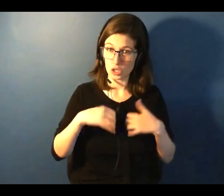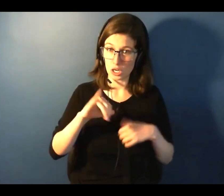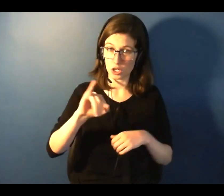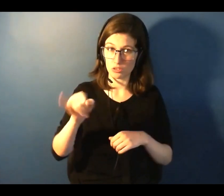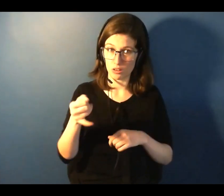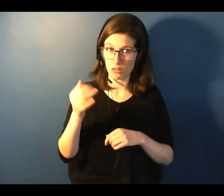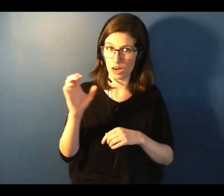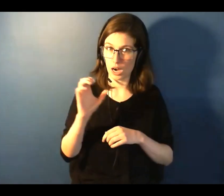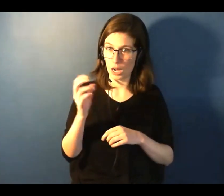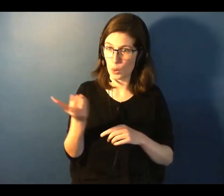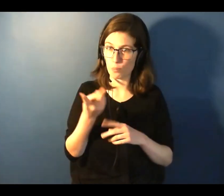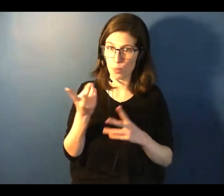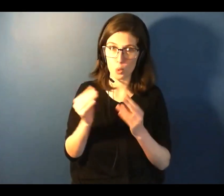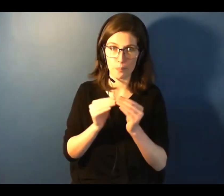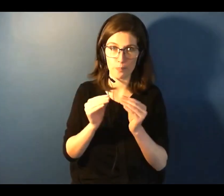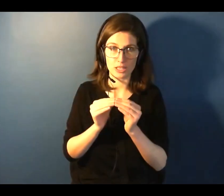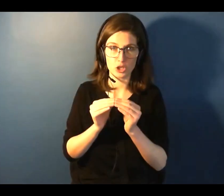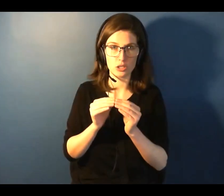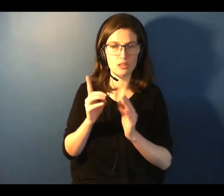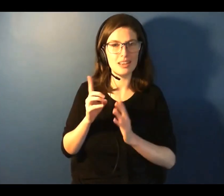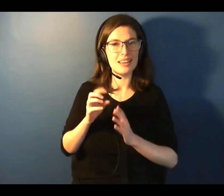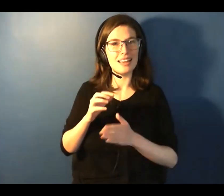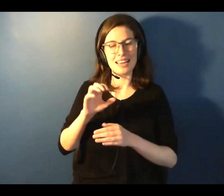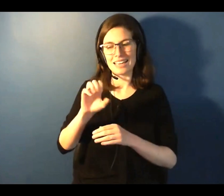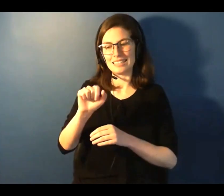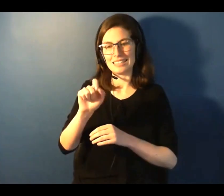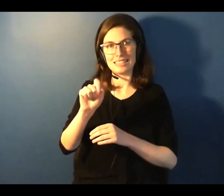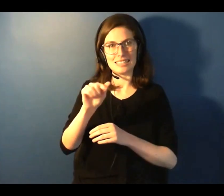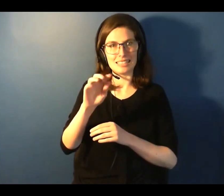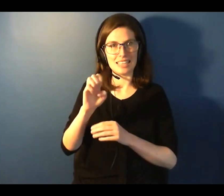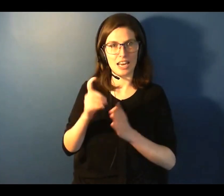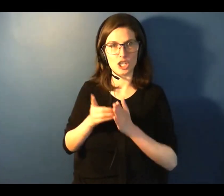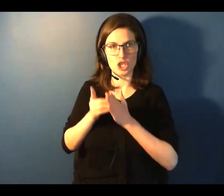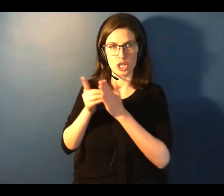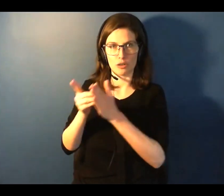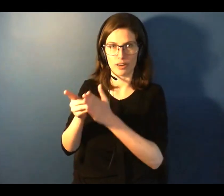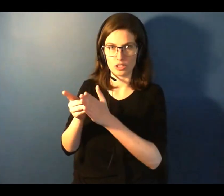direct stage directions and I would say from a Deaf perspective that that's completely,